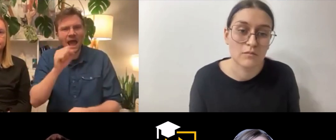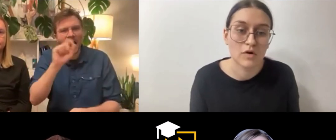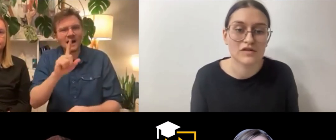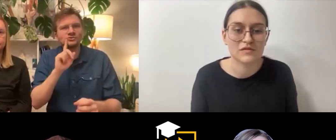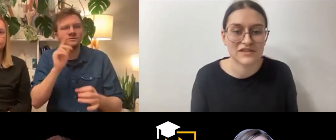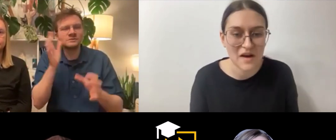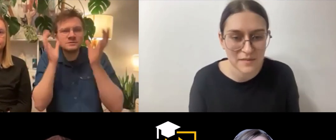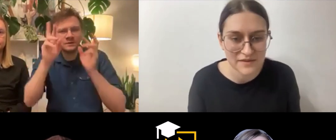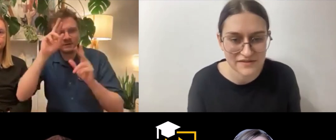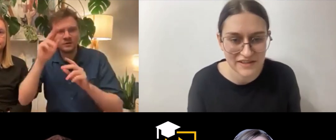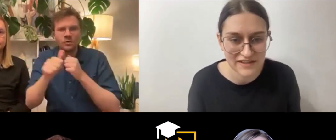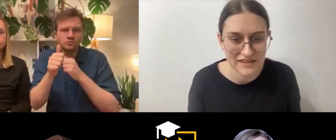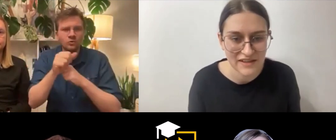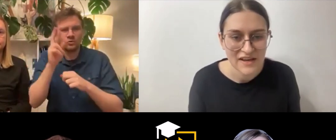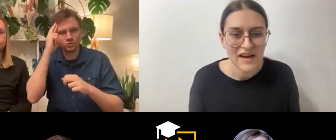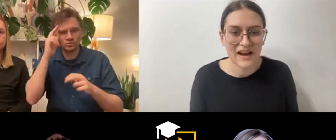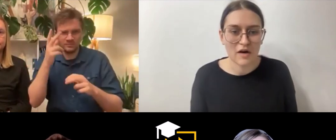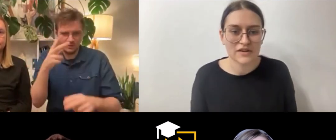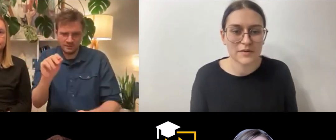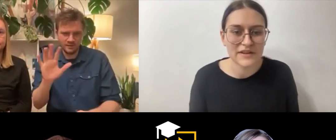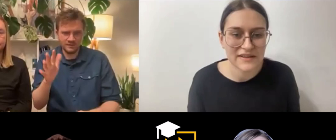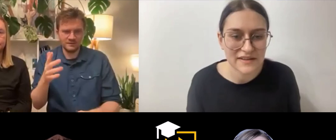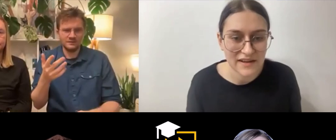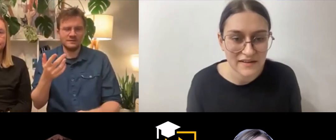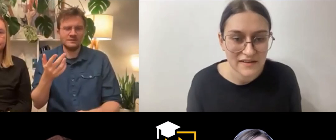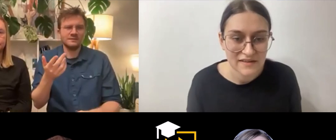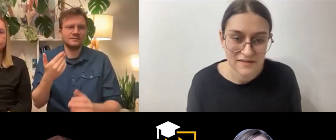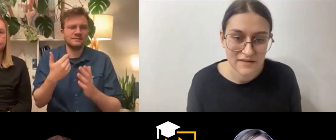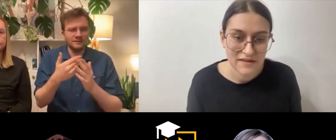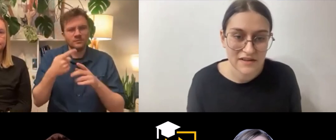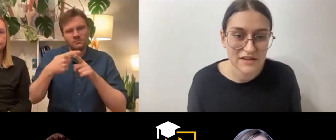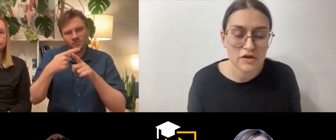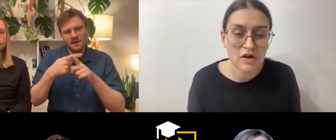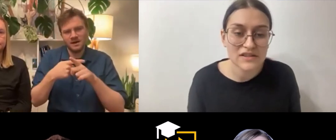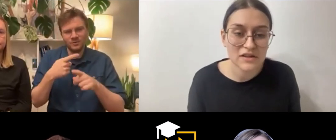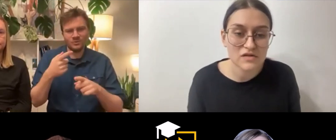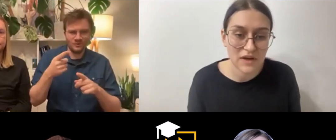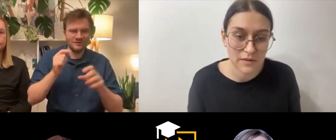I heard the sounds but they were different. I didn't really understand them.